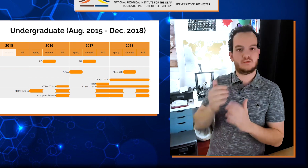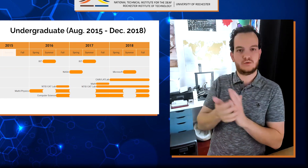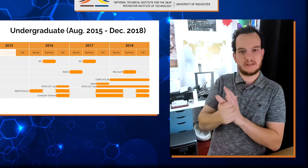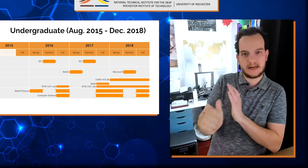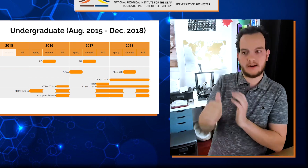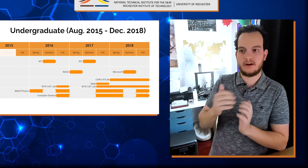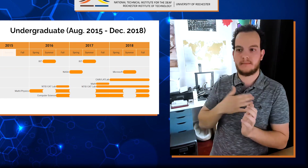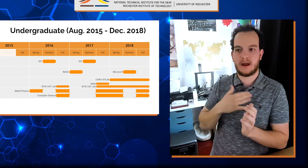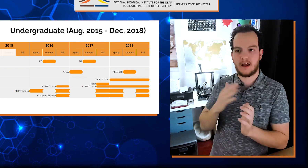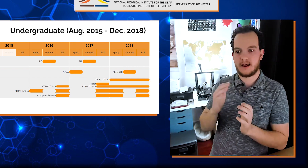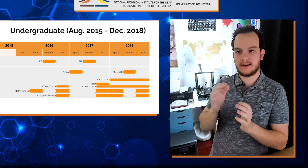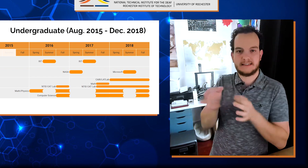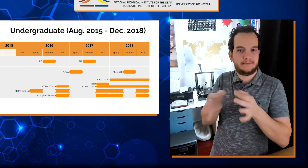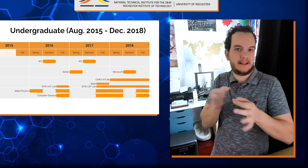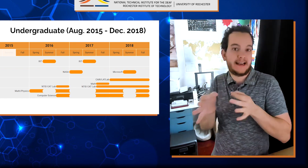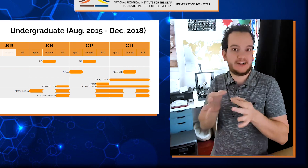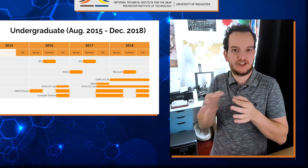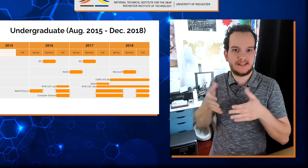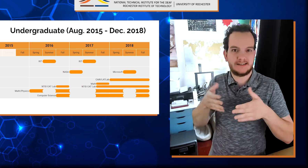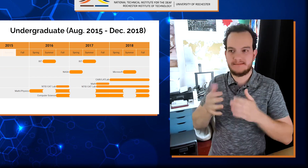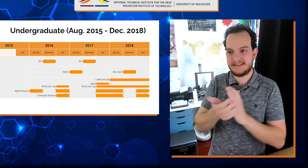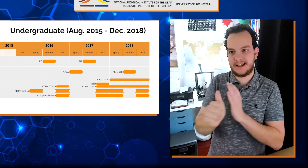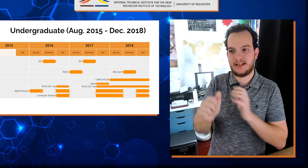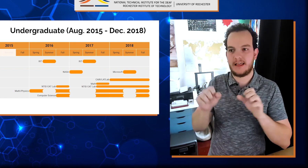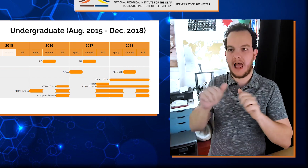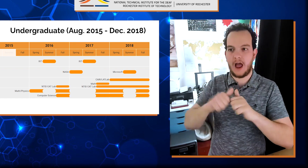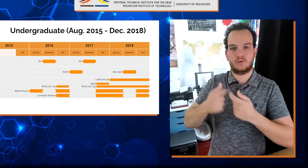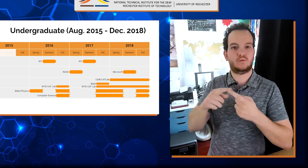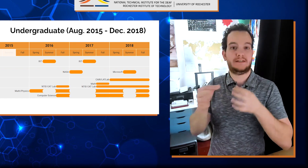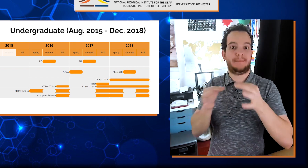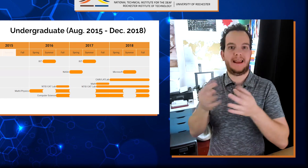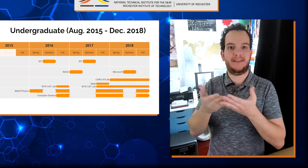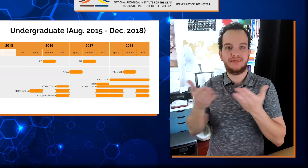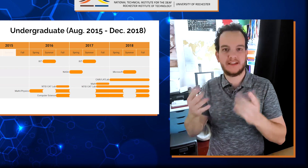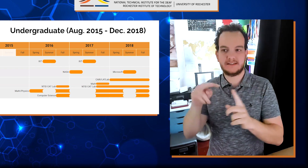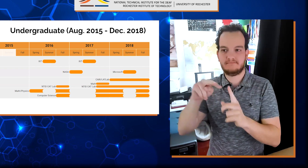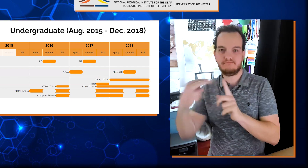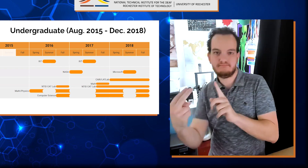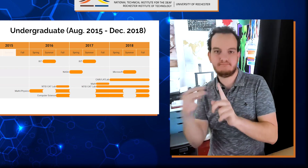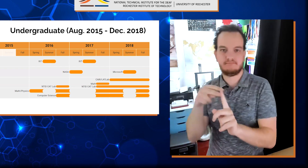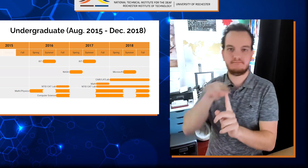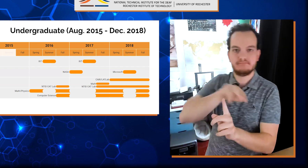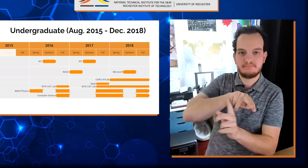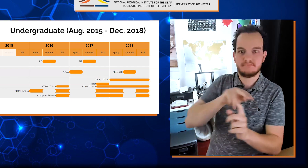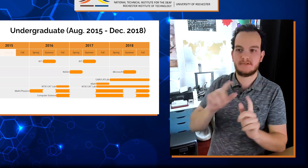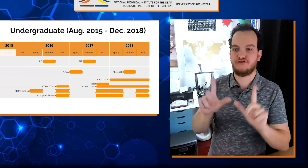they were trying to figure out, and I developed a skill of explaining things